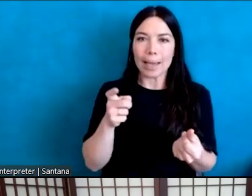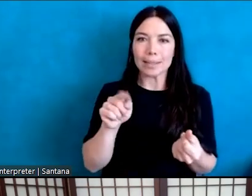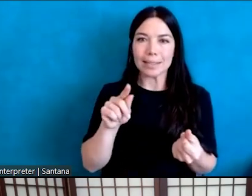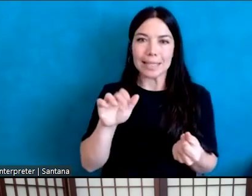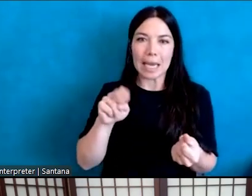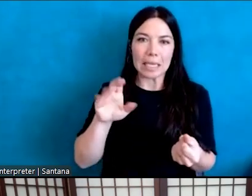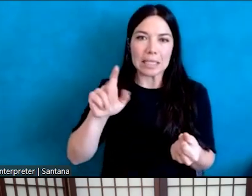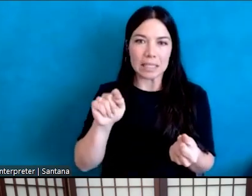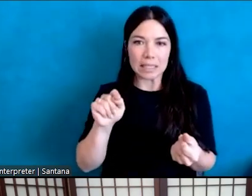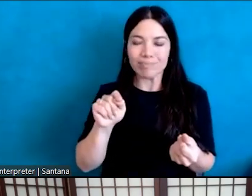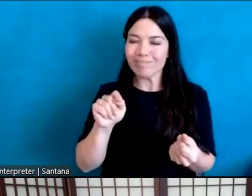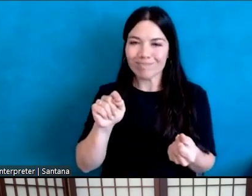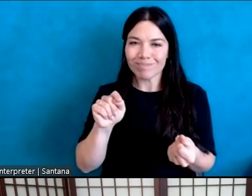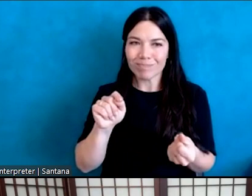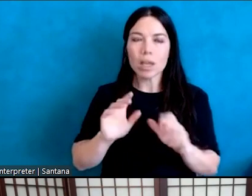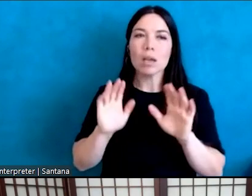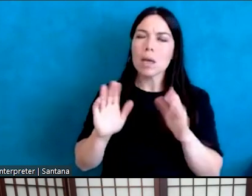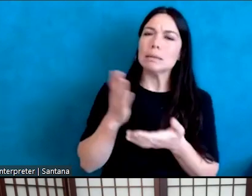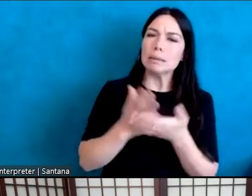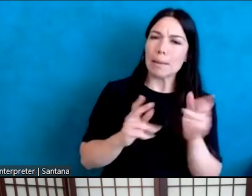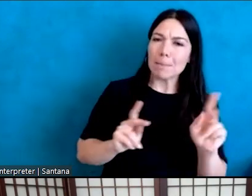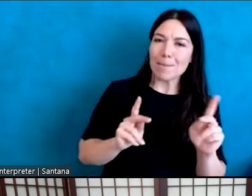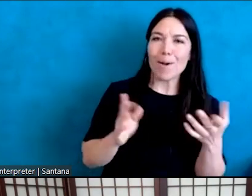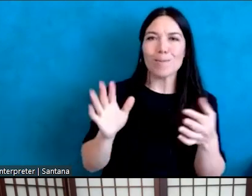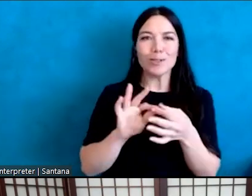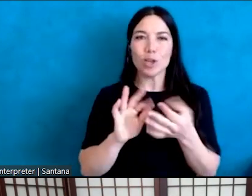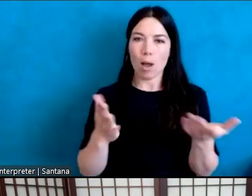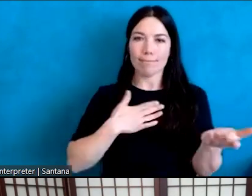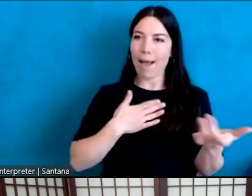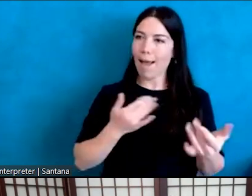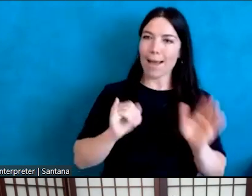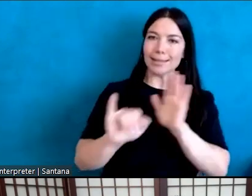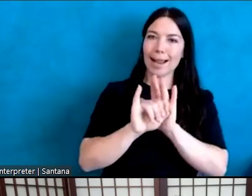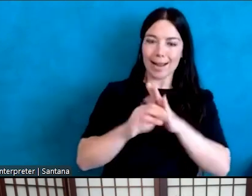Some people are said to wear their identities on their sleeves. Uh, I chose to wear mine on my chest.